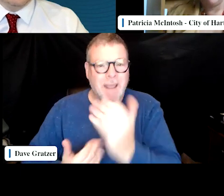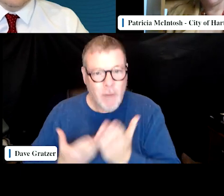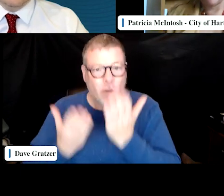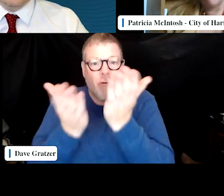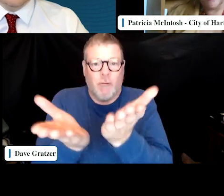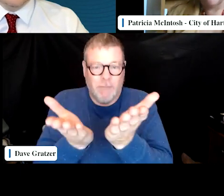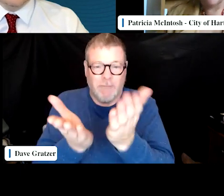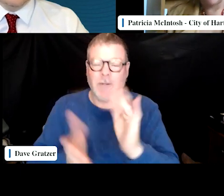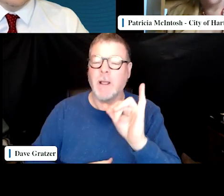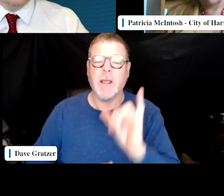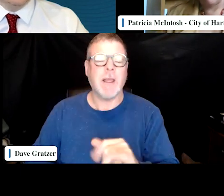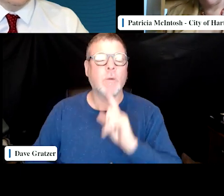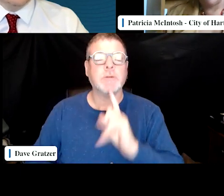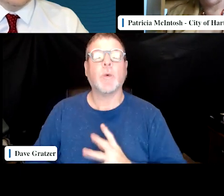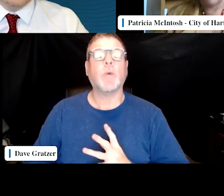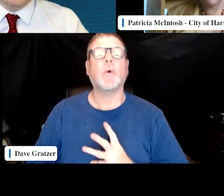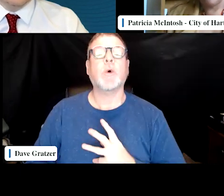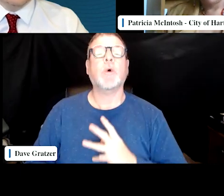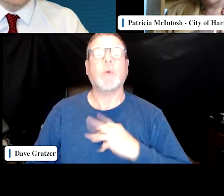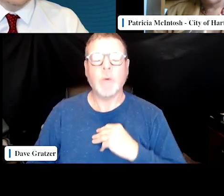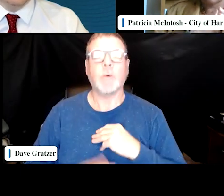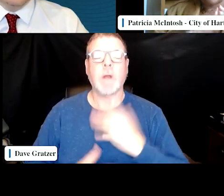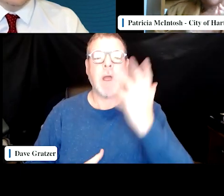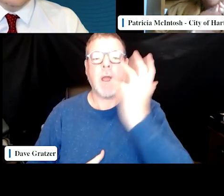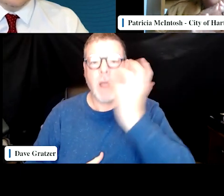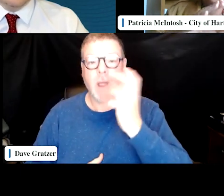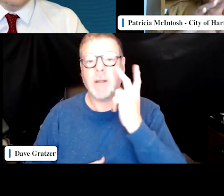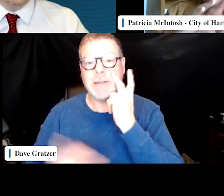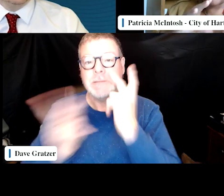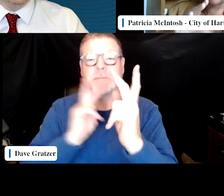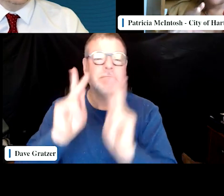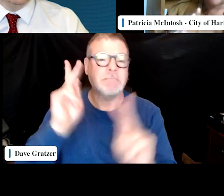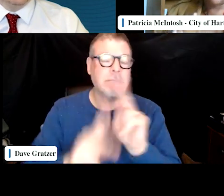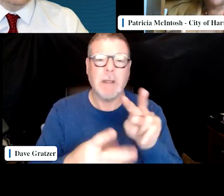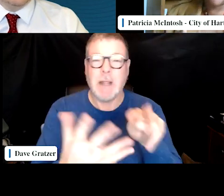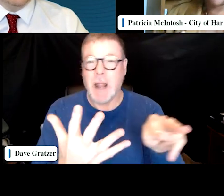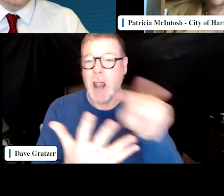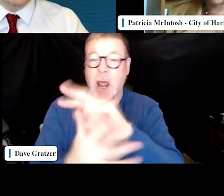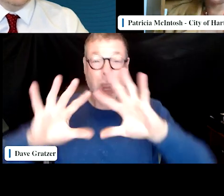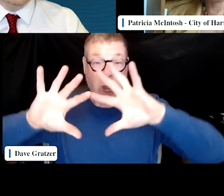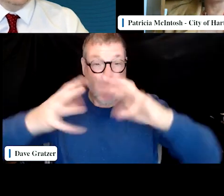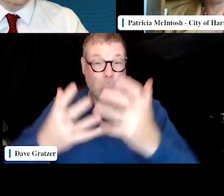it was so palatable in that room to see this entire disillusion